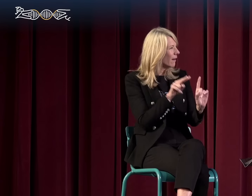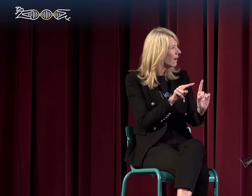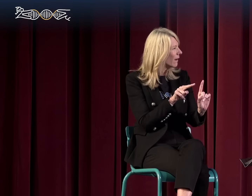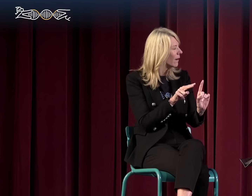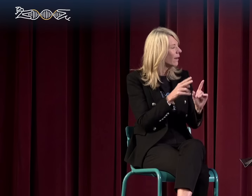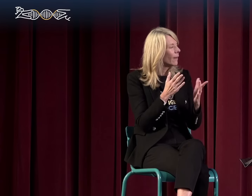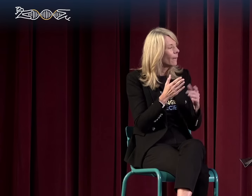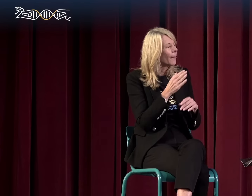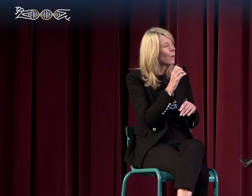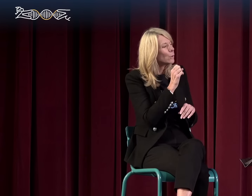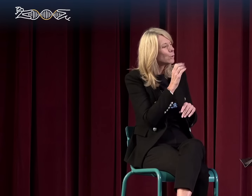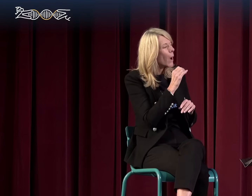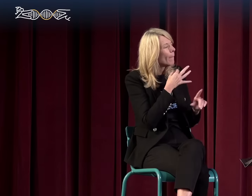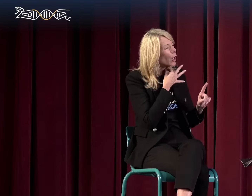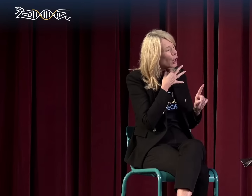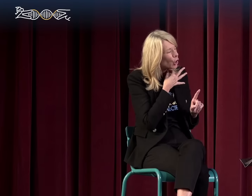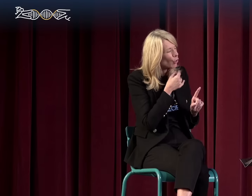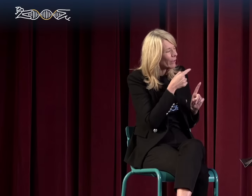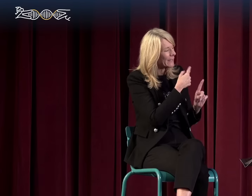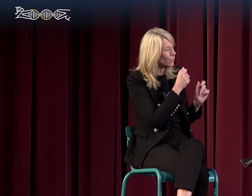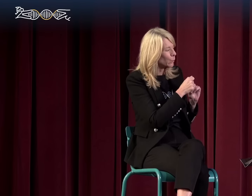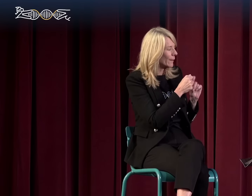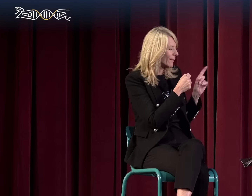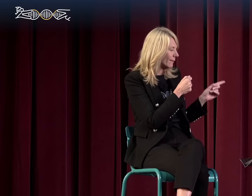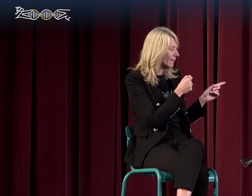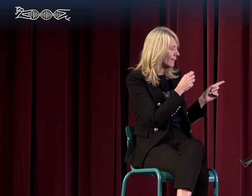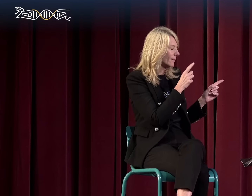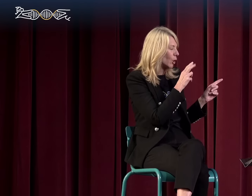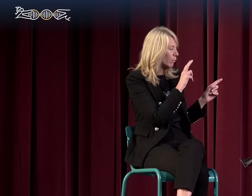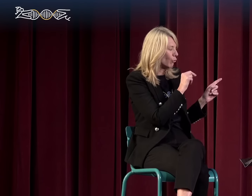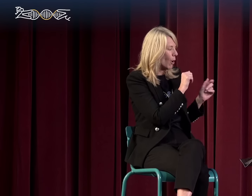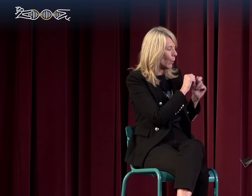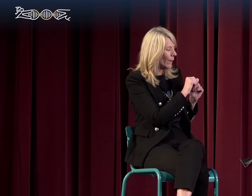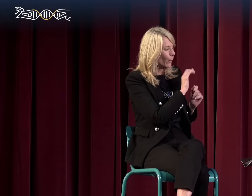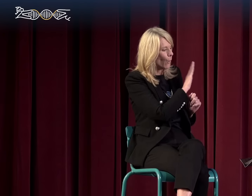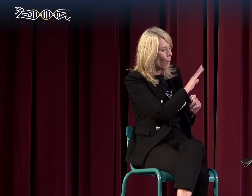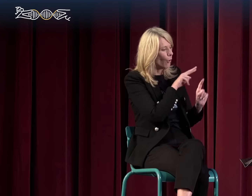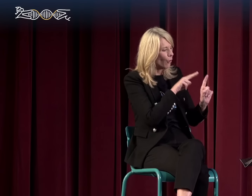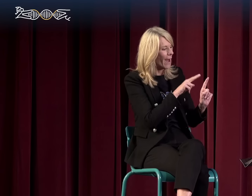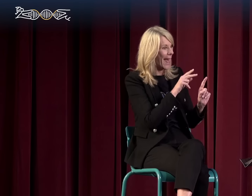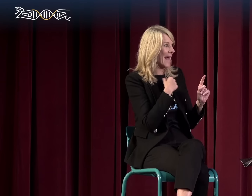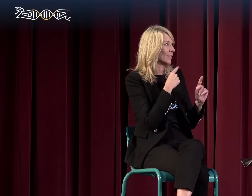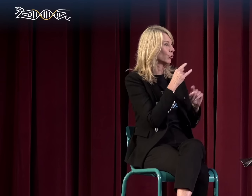So, I'm just curious now, too, with Dr. Braun with you know your view as